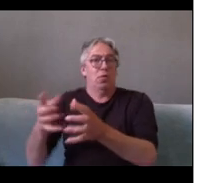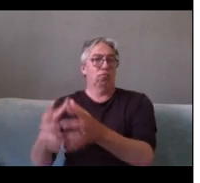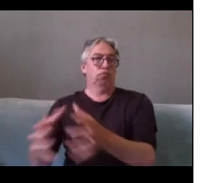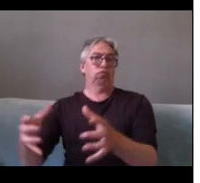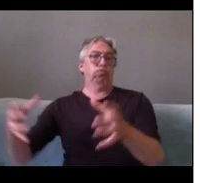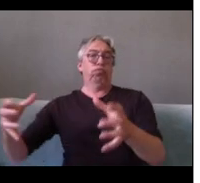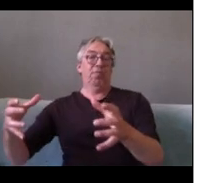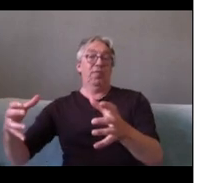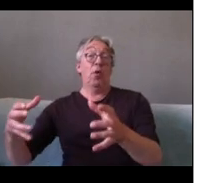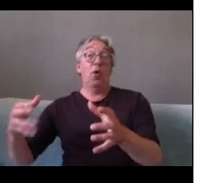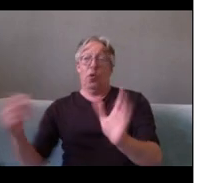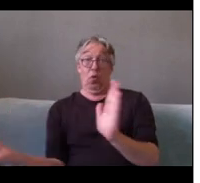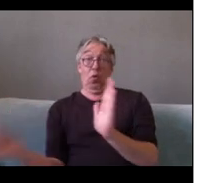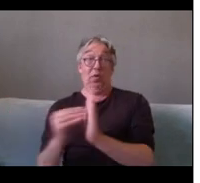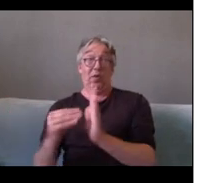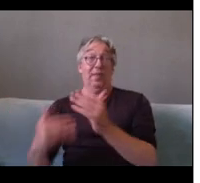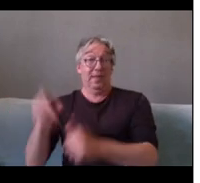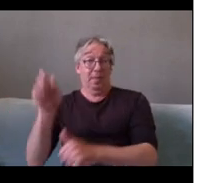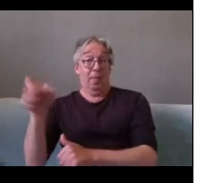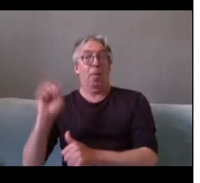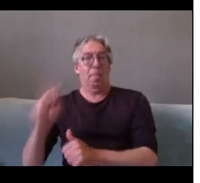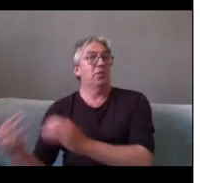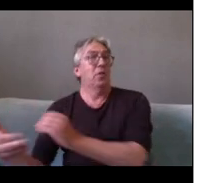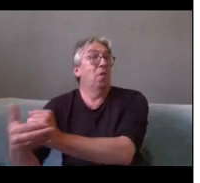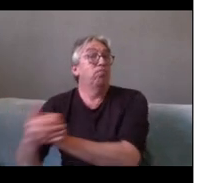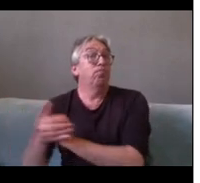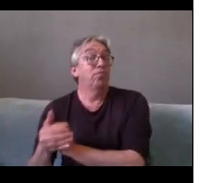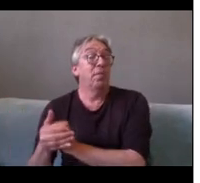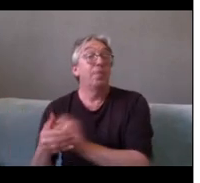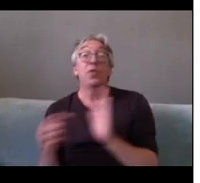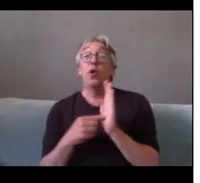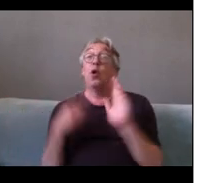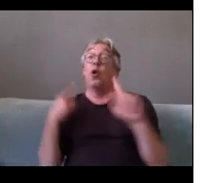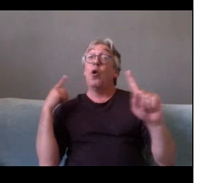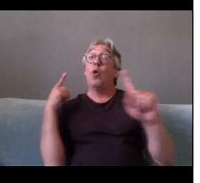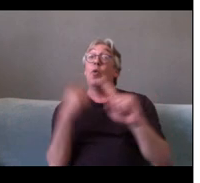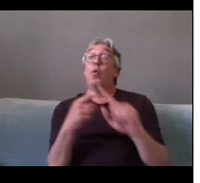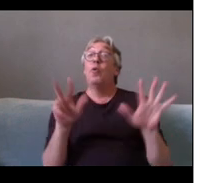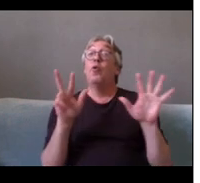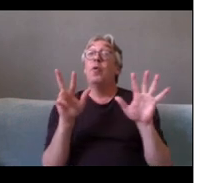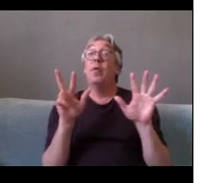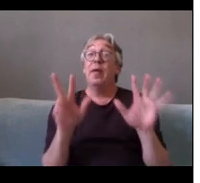And then the goal 8, SDG target 8.5 by 2030,